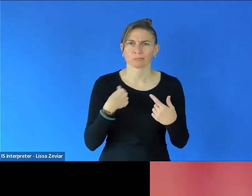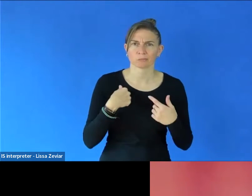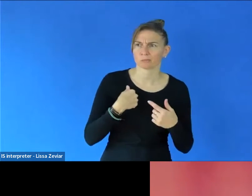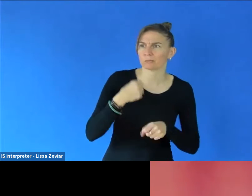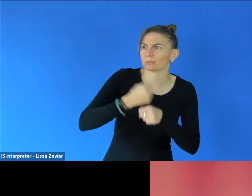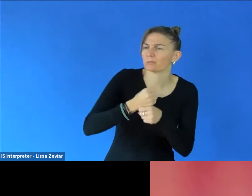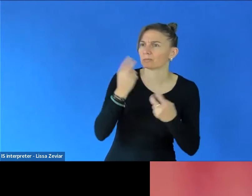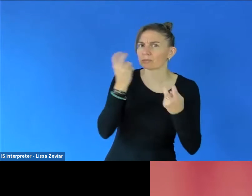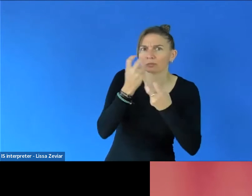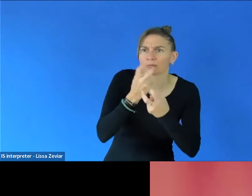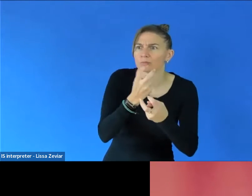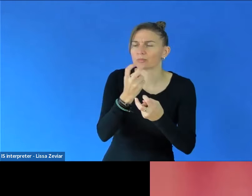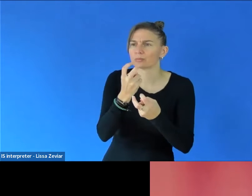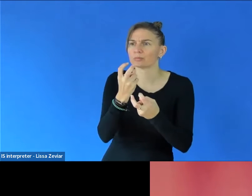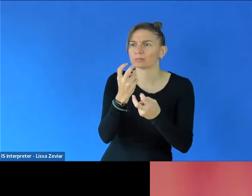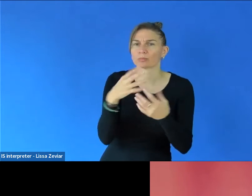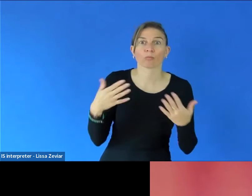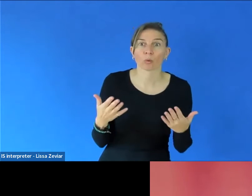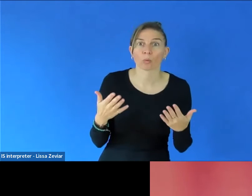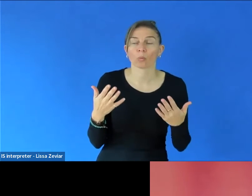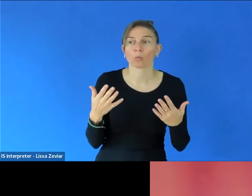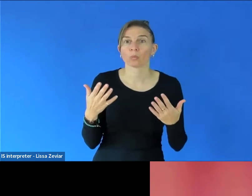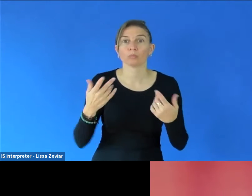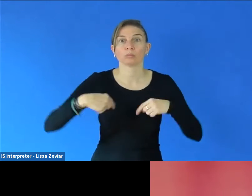or we try to engage people in the employment sector